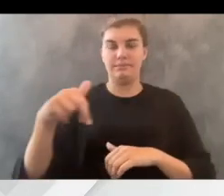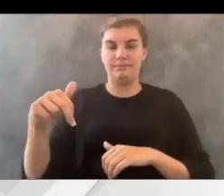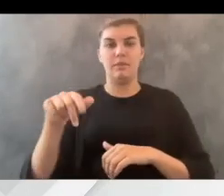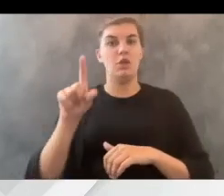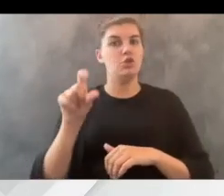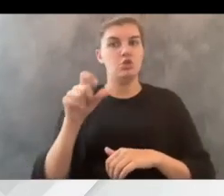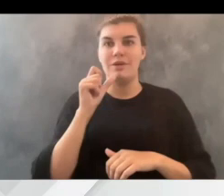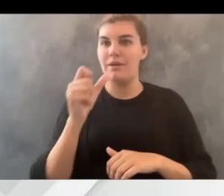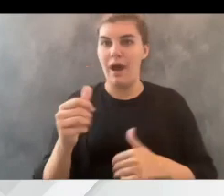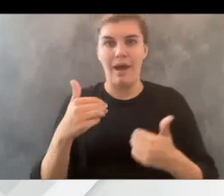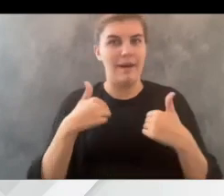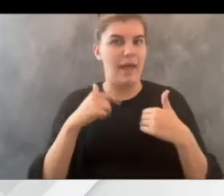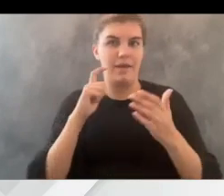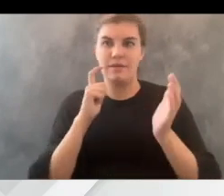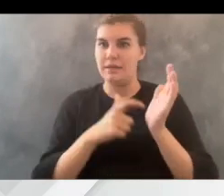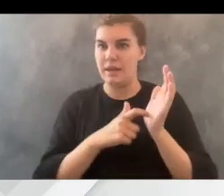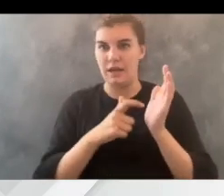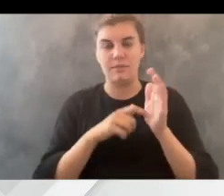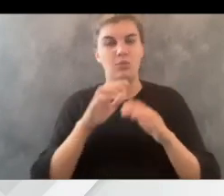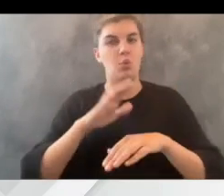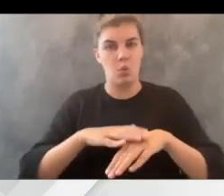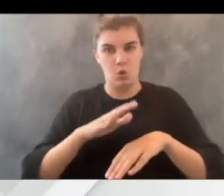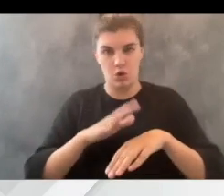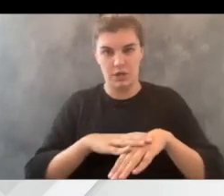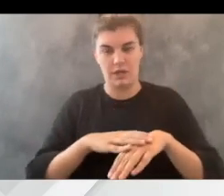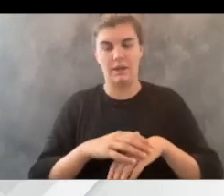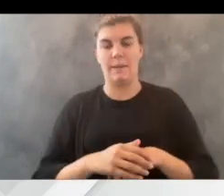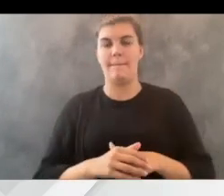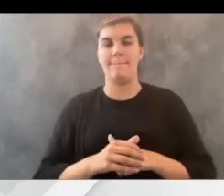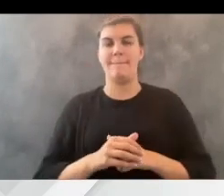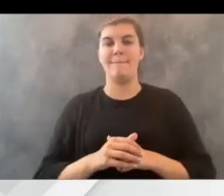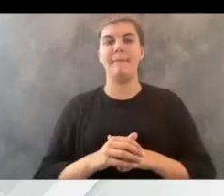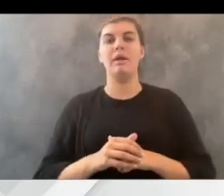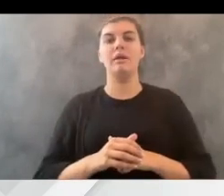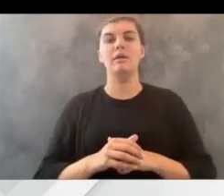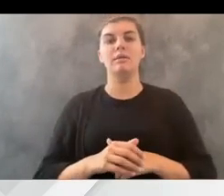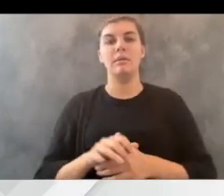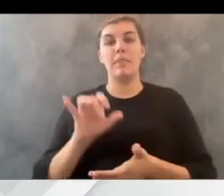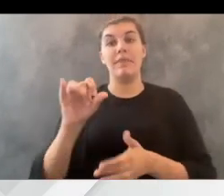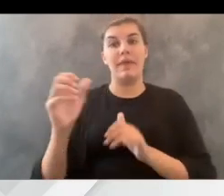have detectable warning surfaces adjacent to the rail. And that's addressed in the exception.